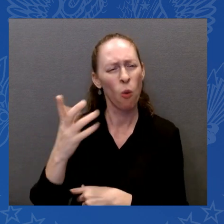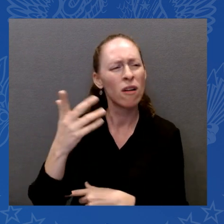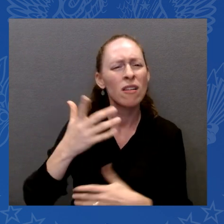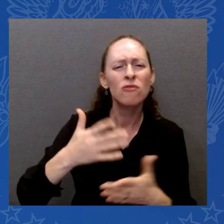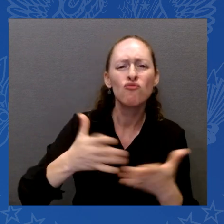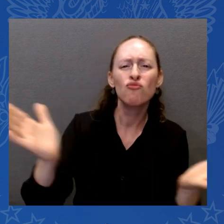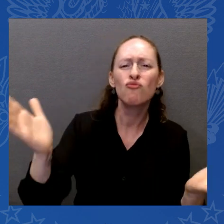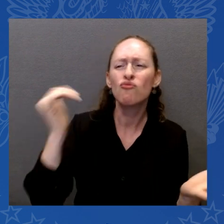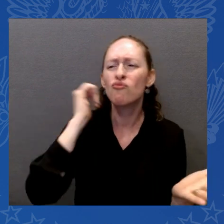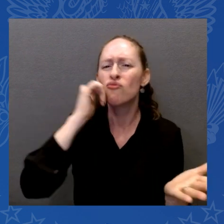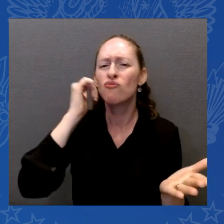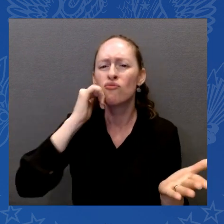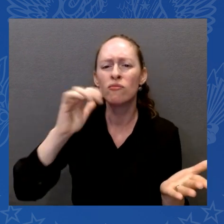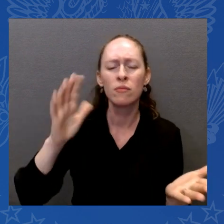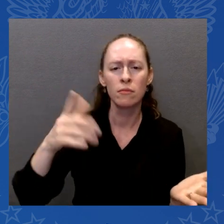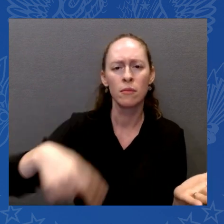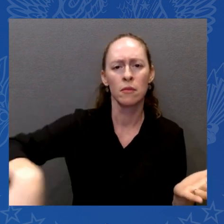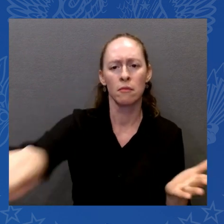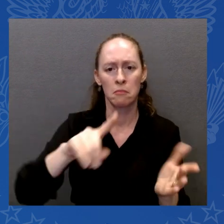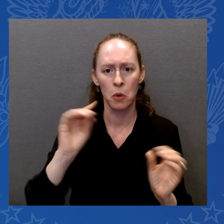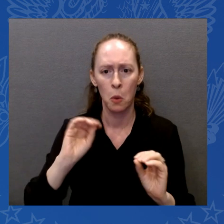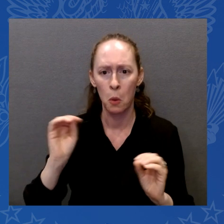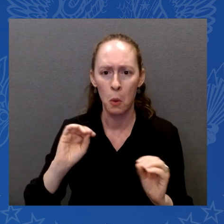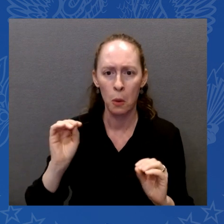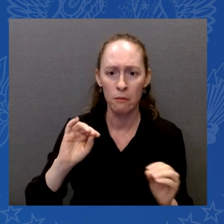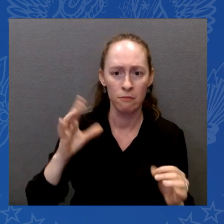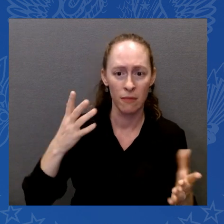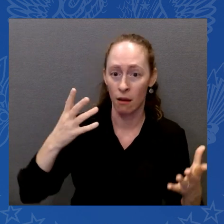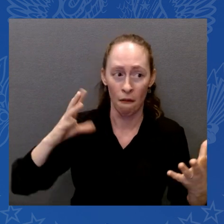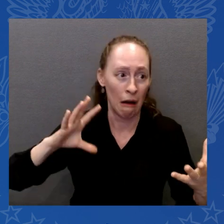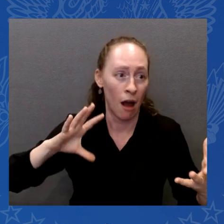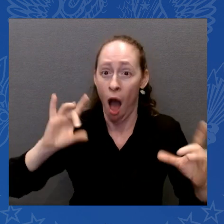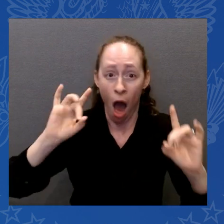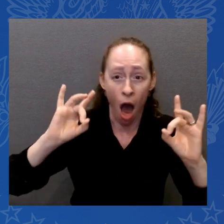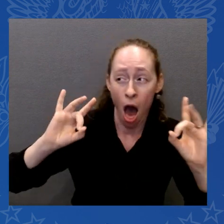And -- but that's -- this is what it looks like when you start to take away the right of privacy.